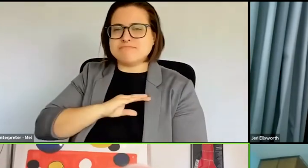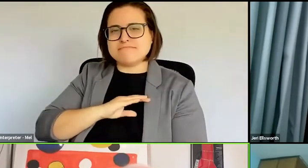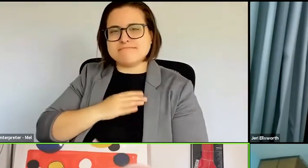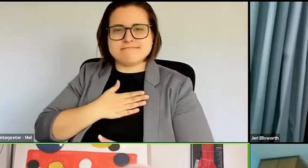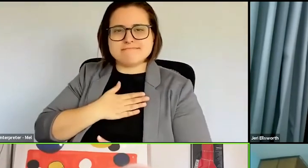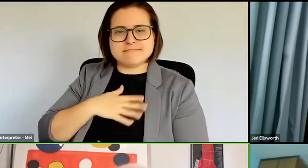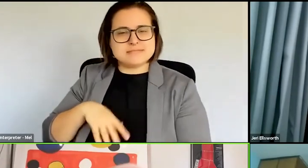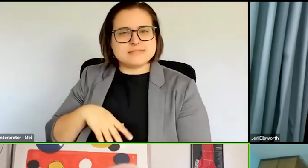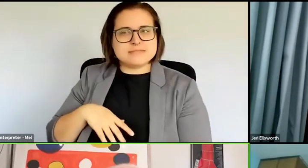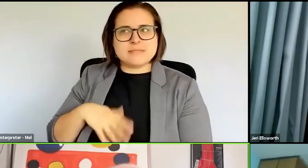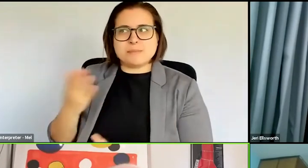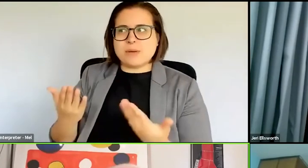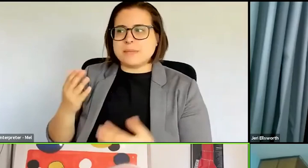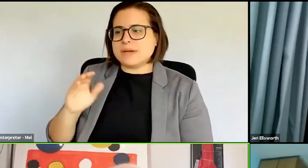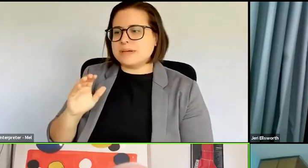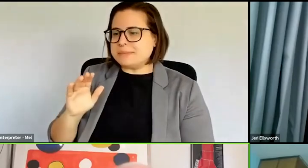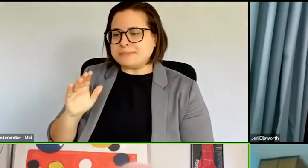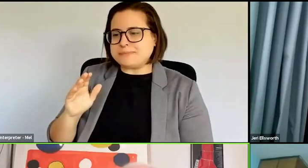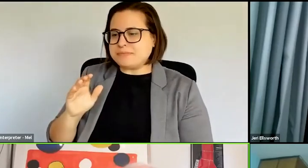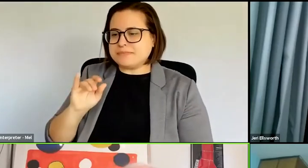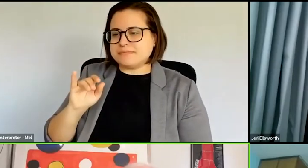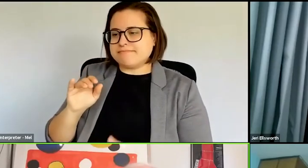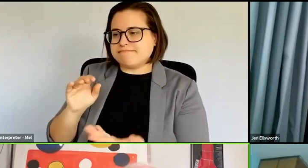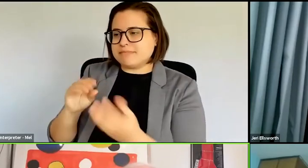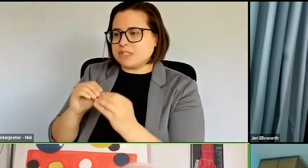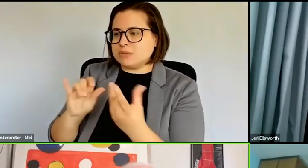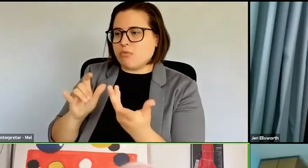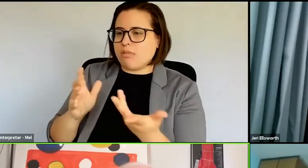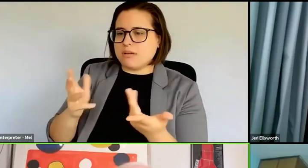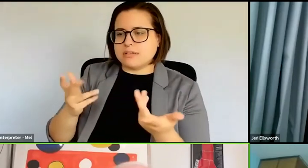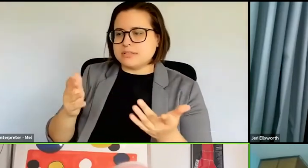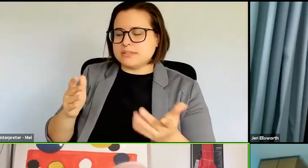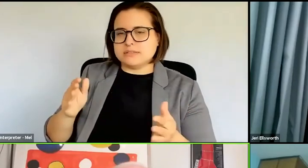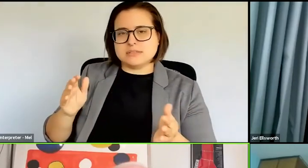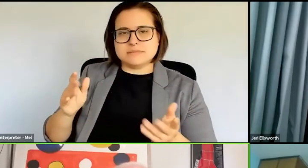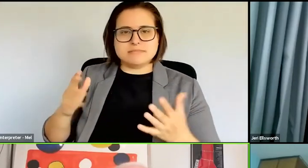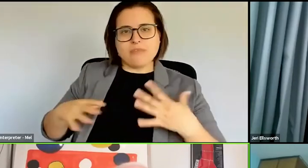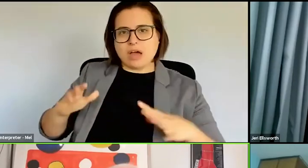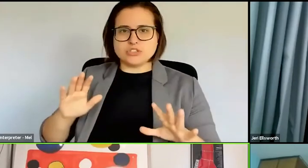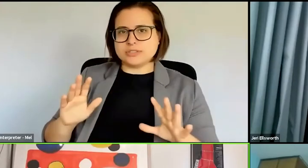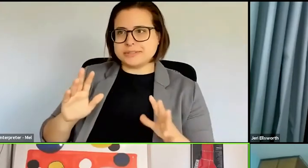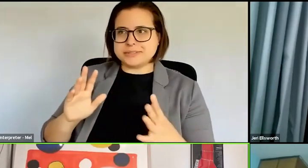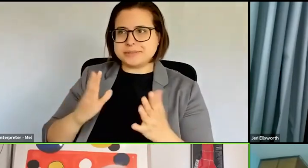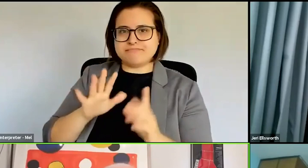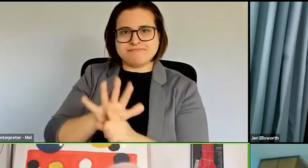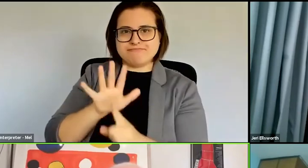it might be uh a fashion statement again, perhaps it is glasses because you want this particular